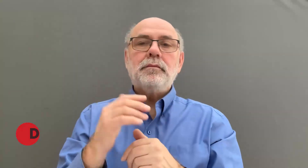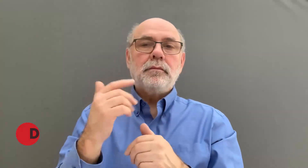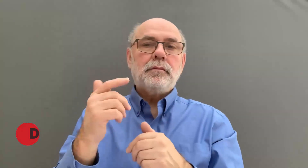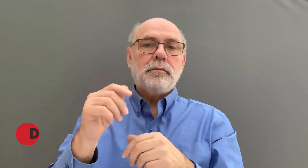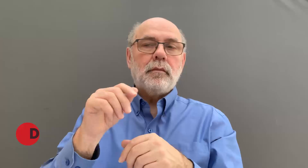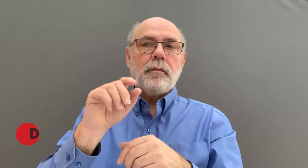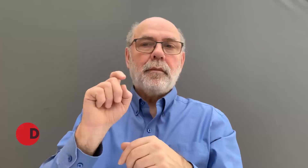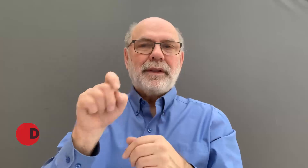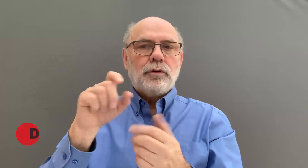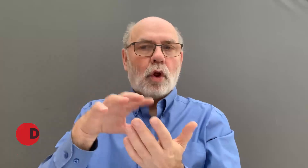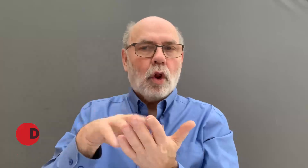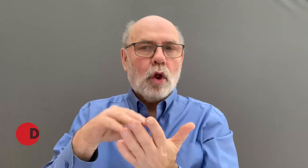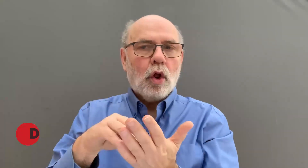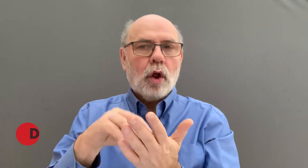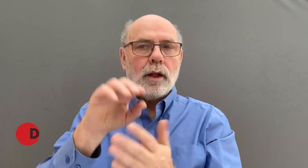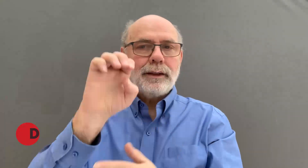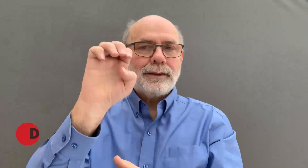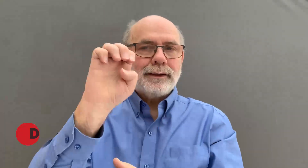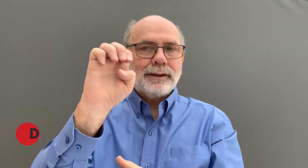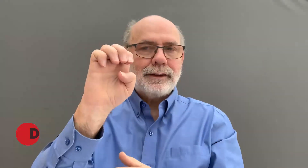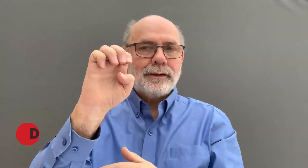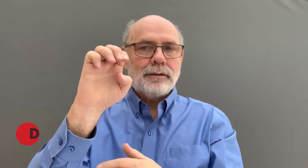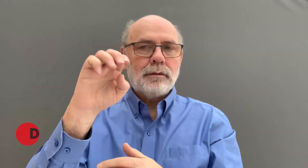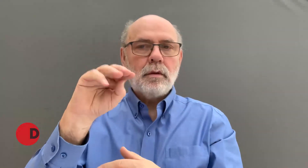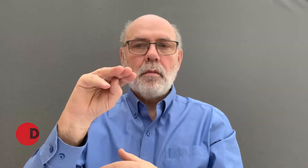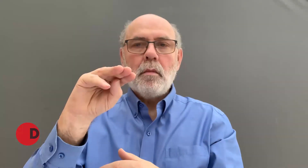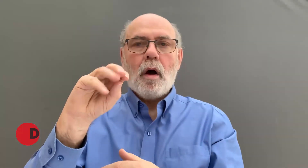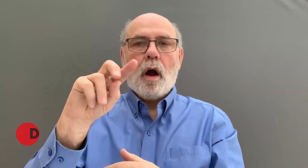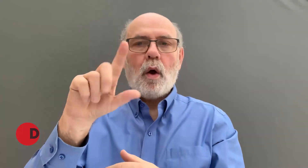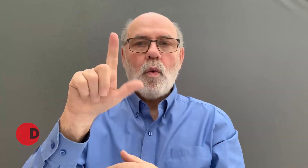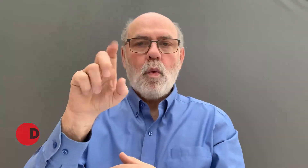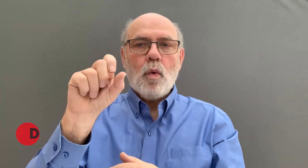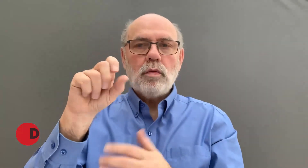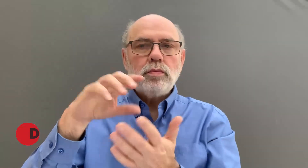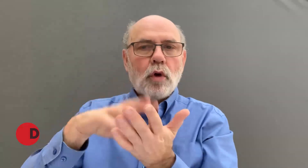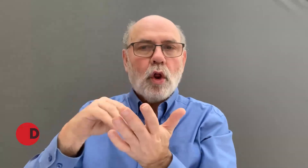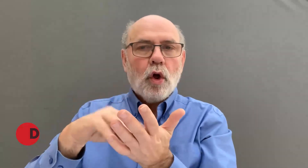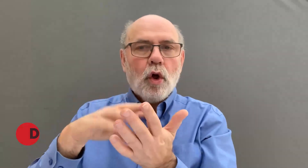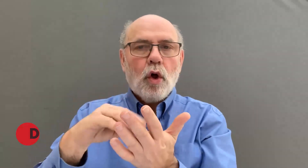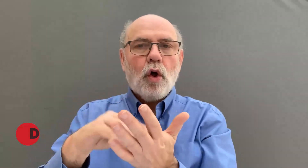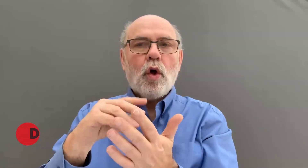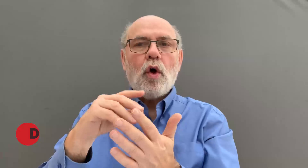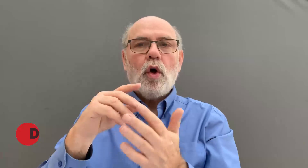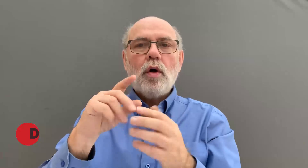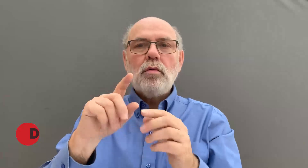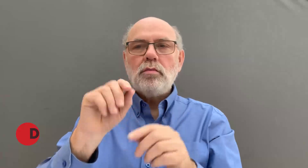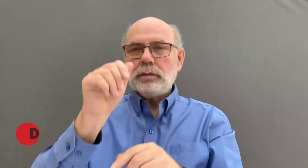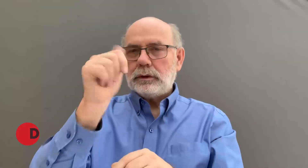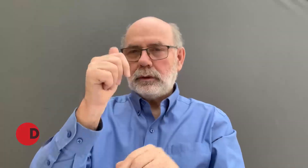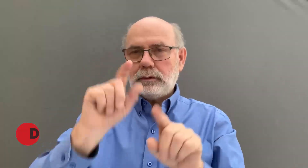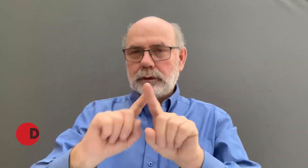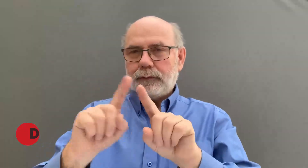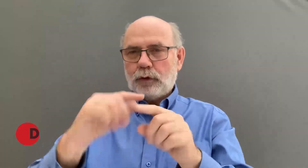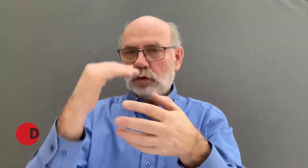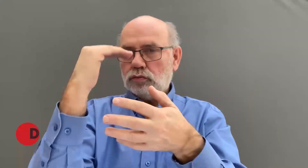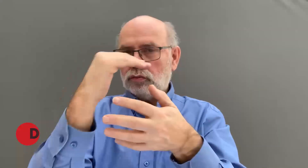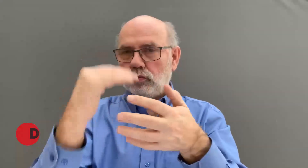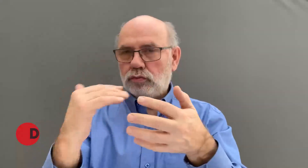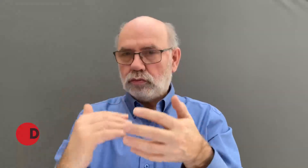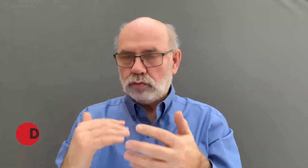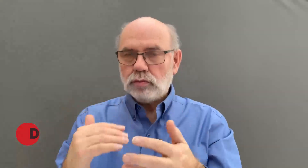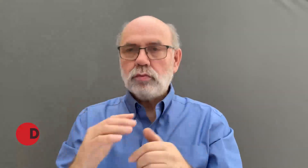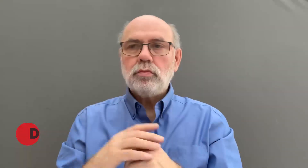and must take learning modules and 10 different categories.